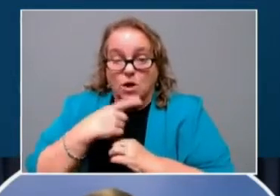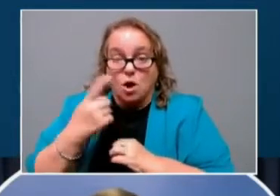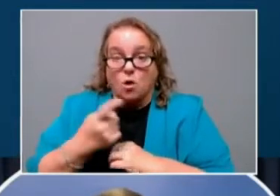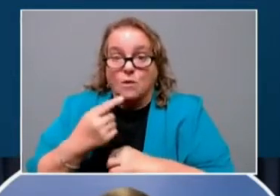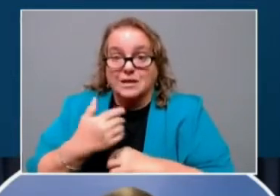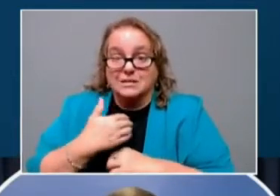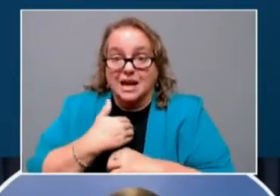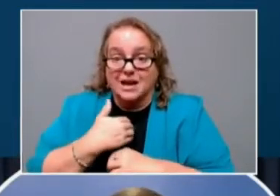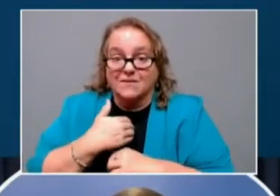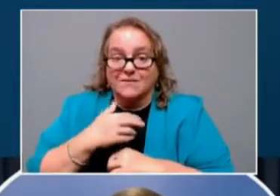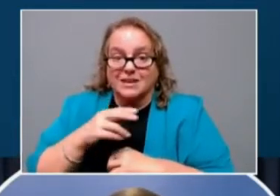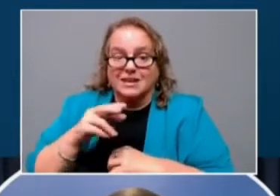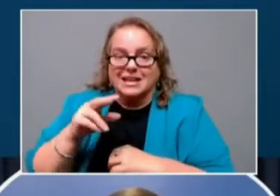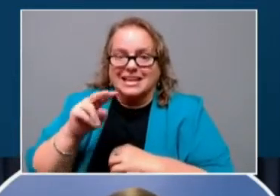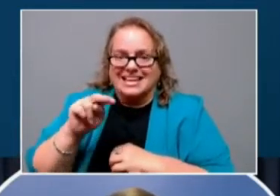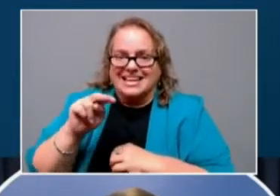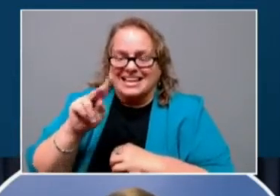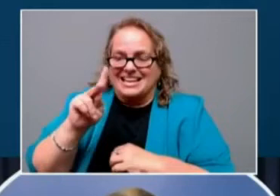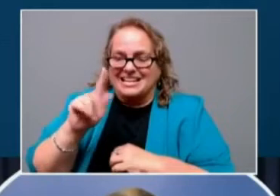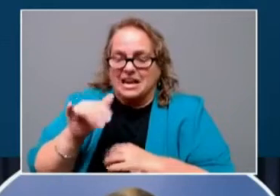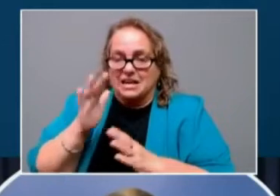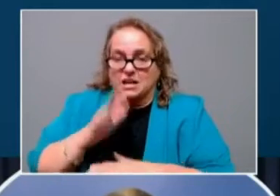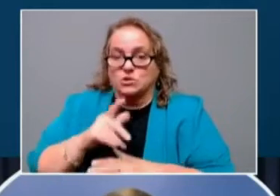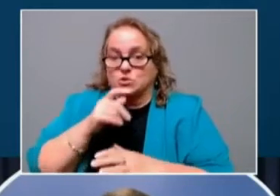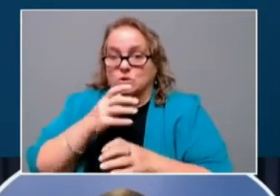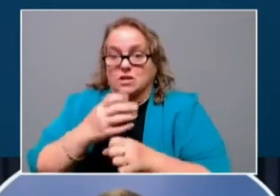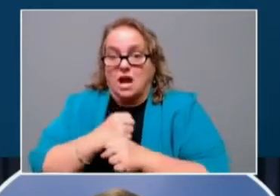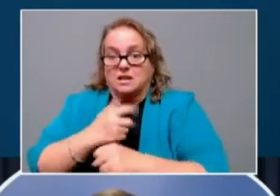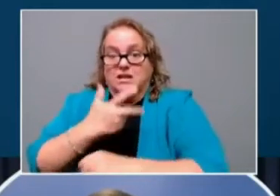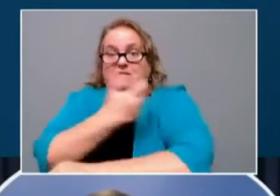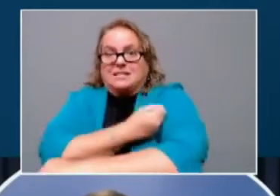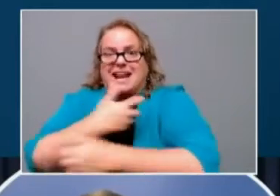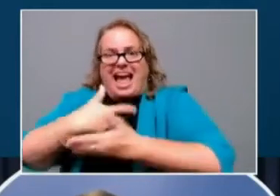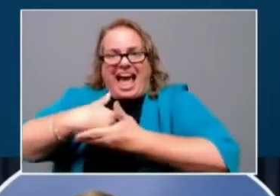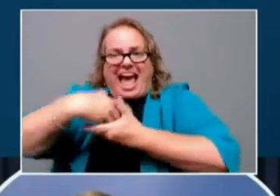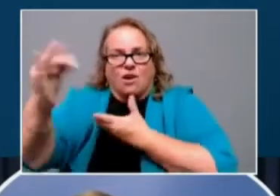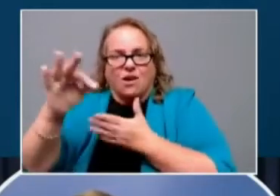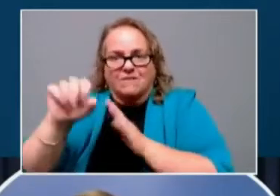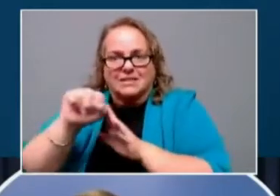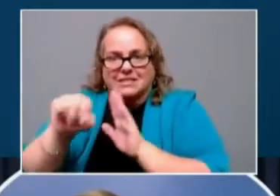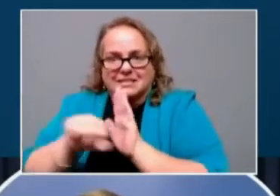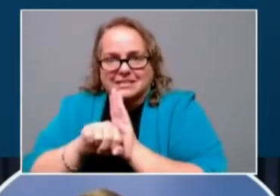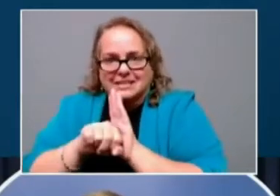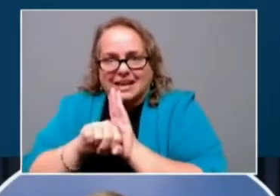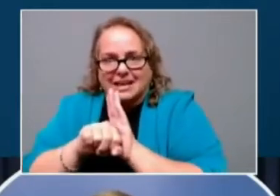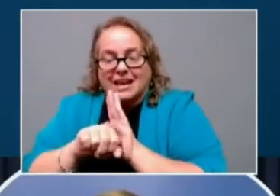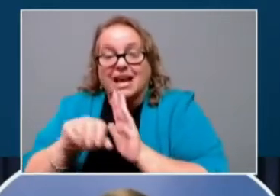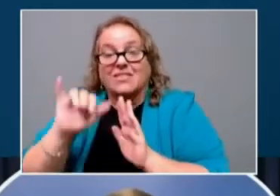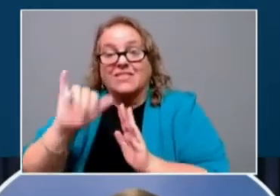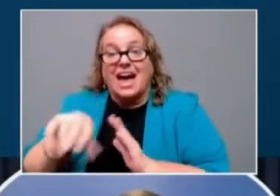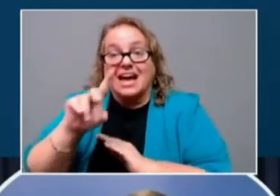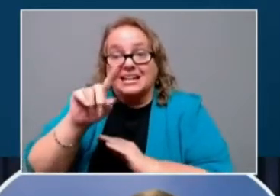Kentucky and Kentucky is that got vaccinated out of state with the data we now have, we can pull all that together. And instead of the number of